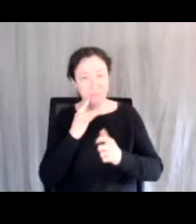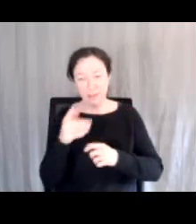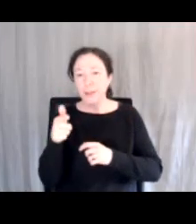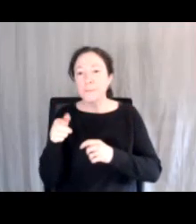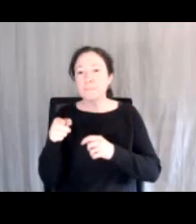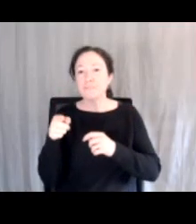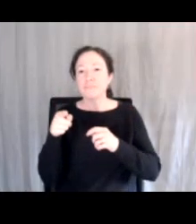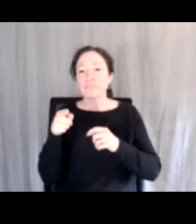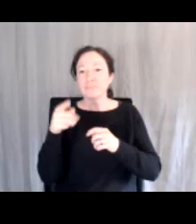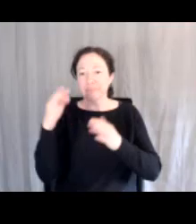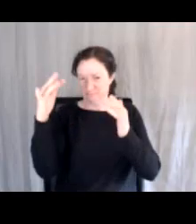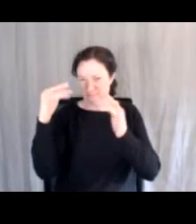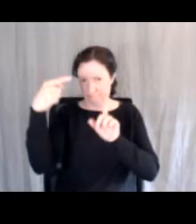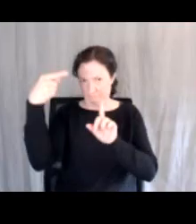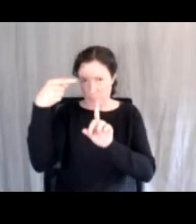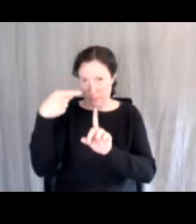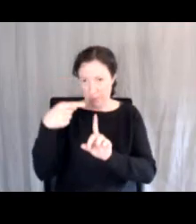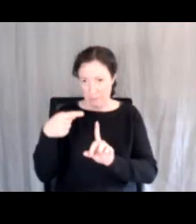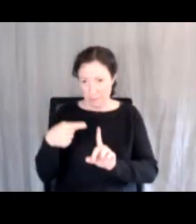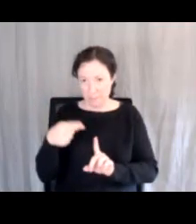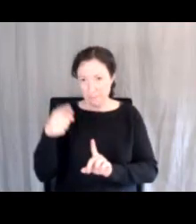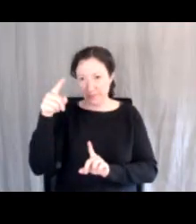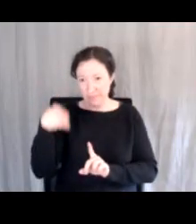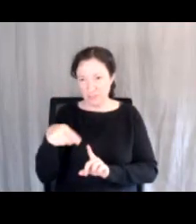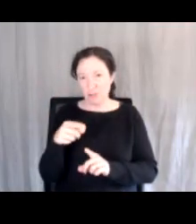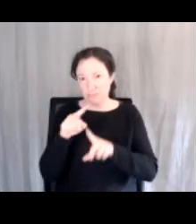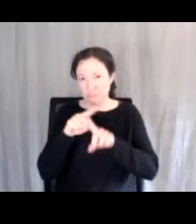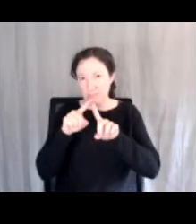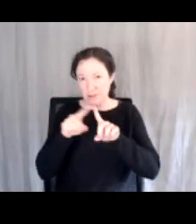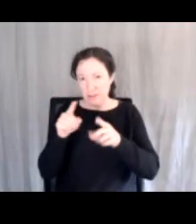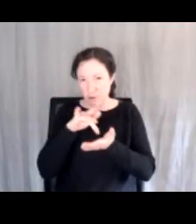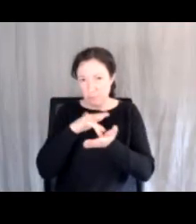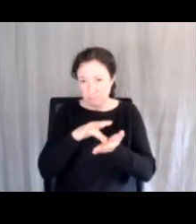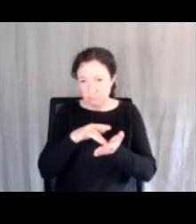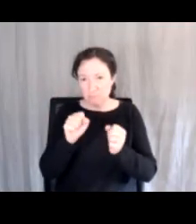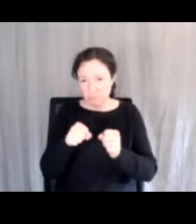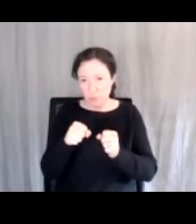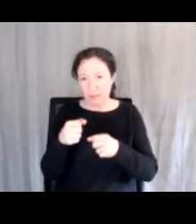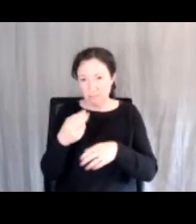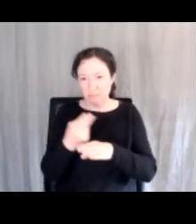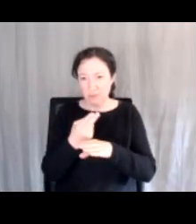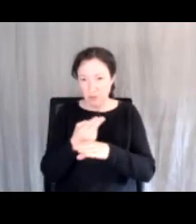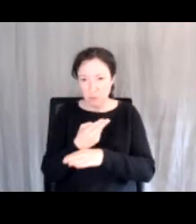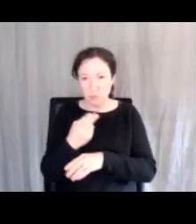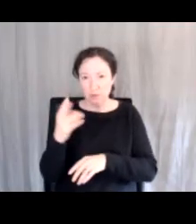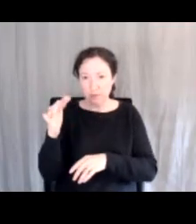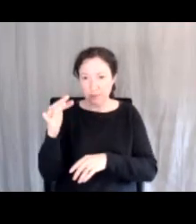L thine is in cortisol manager. It really calms the nervous system. Rho Rosea is an adrenal support supplement